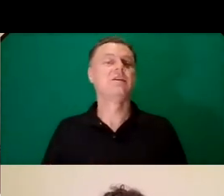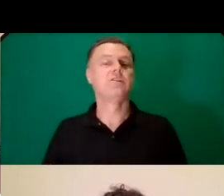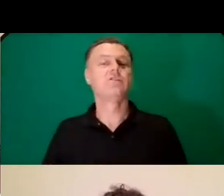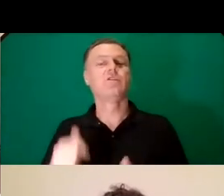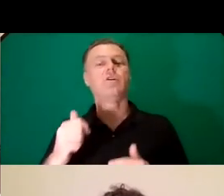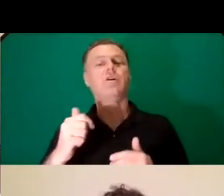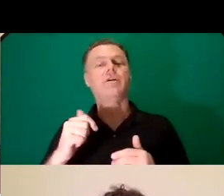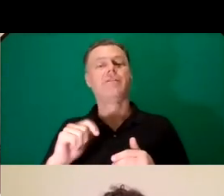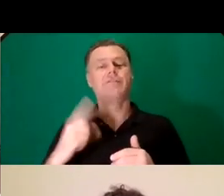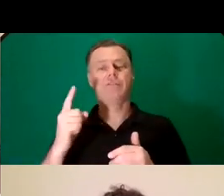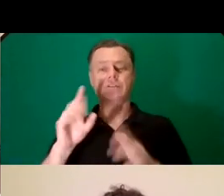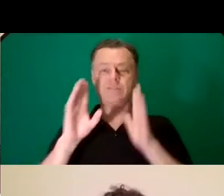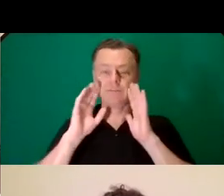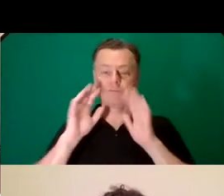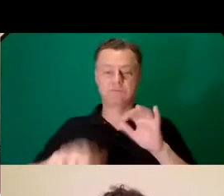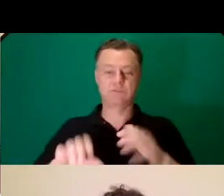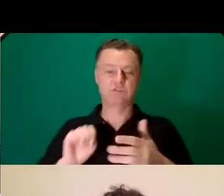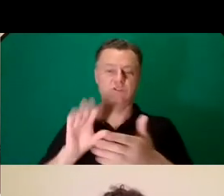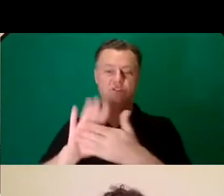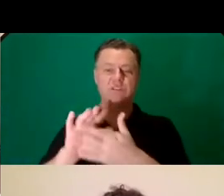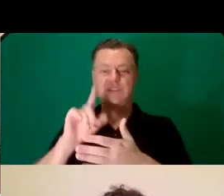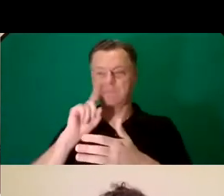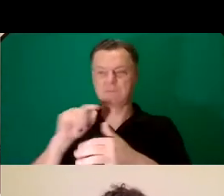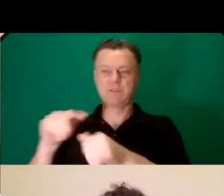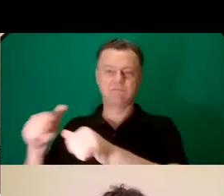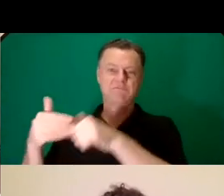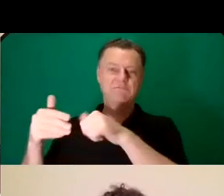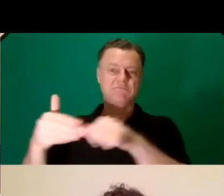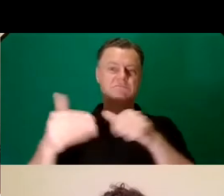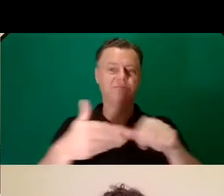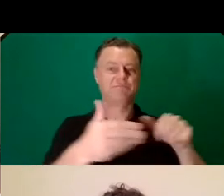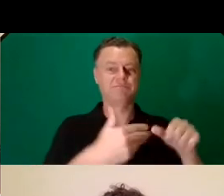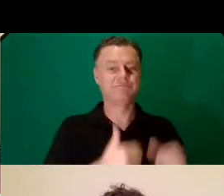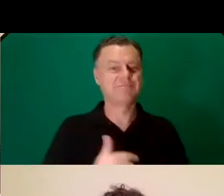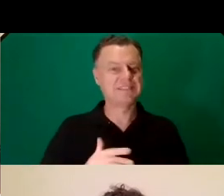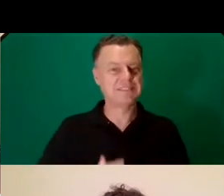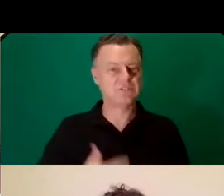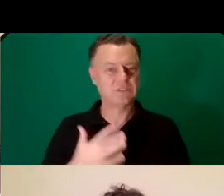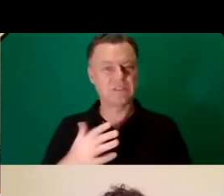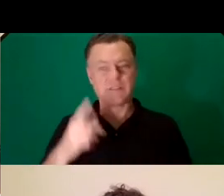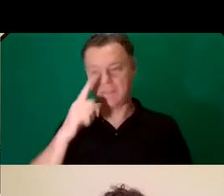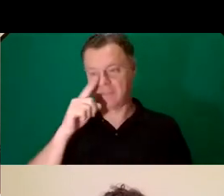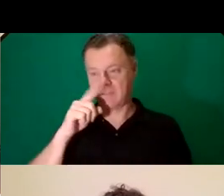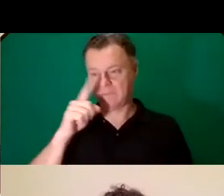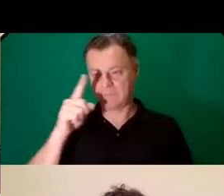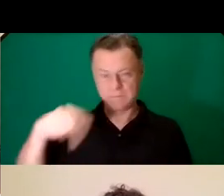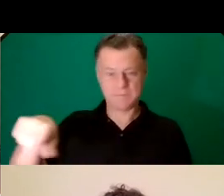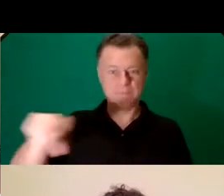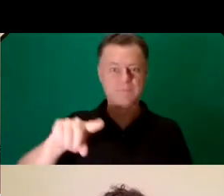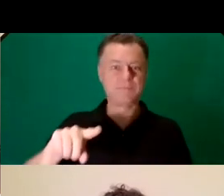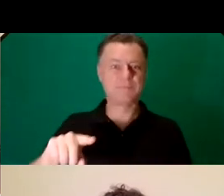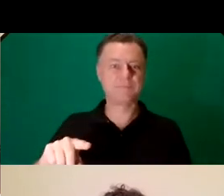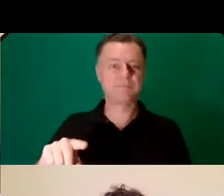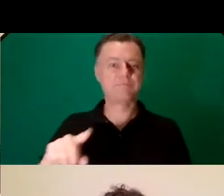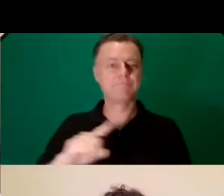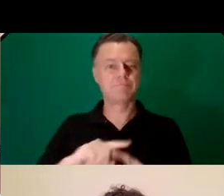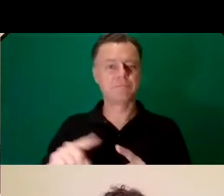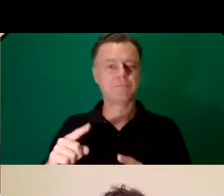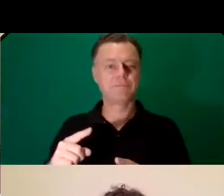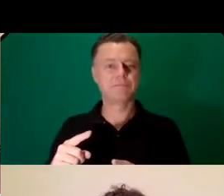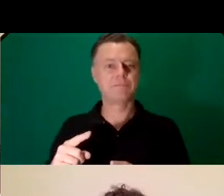first kind of call out and interestingly those were the people mostly that also had never